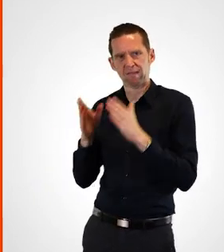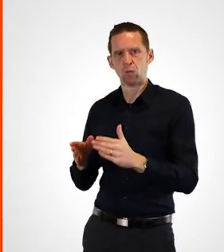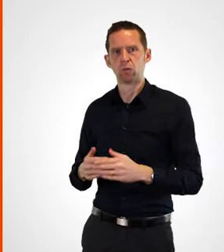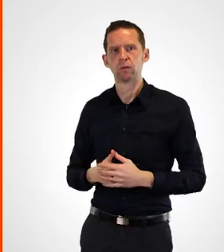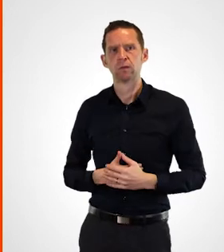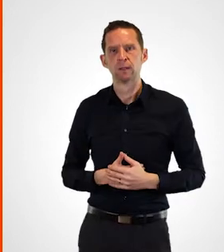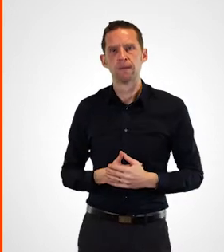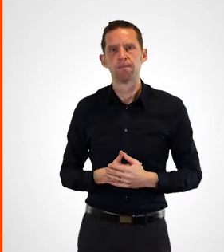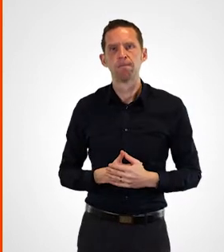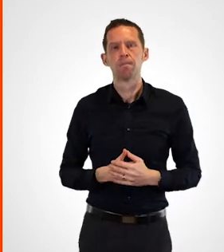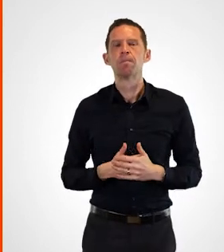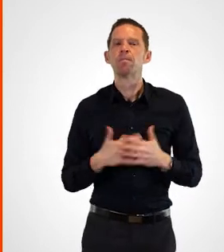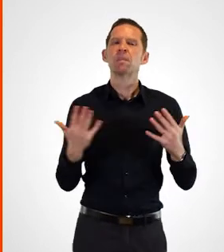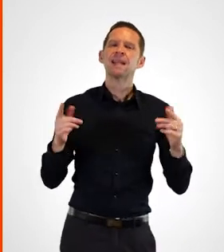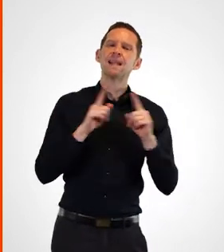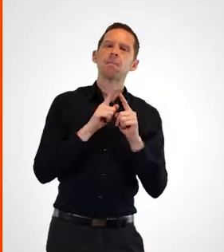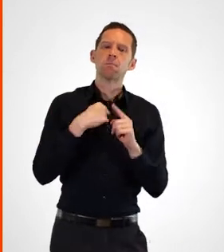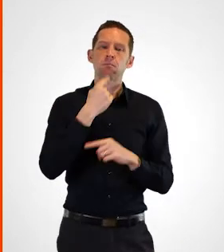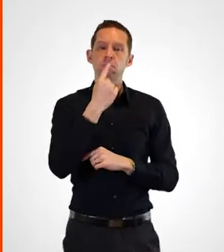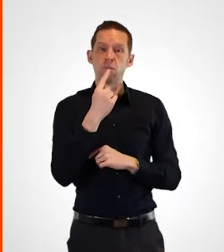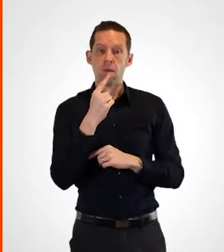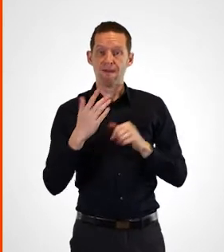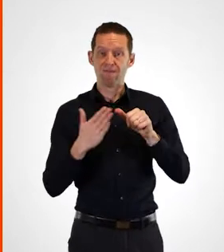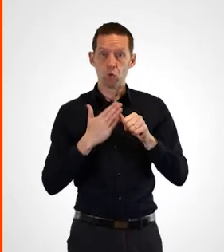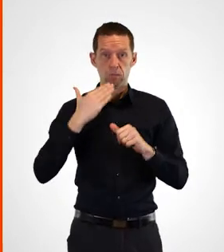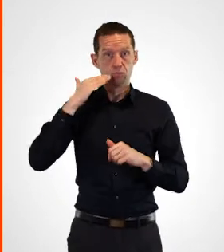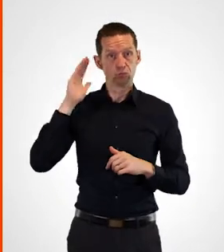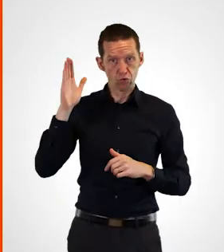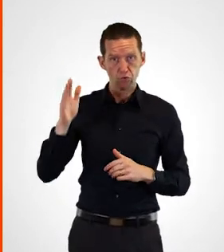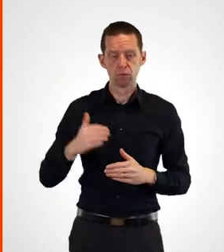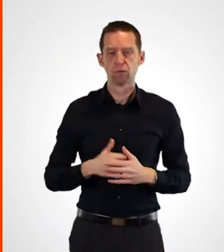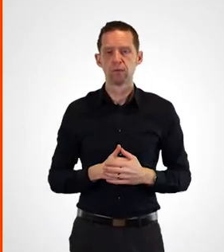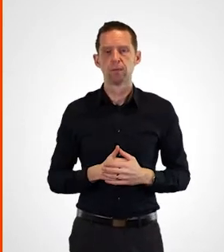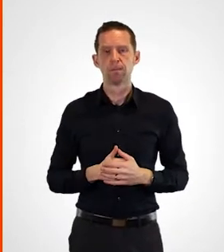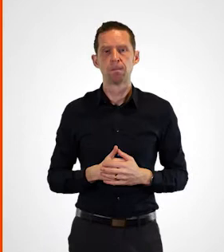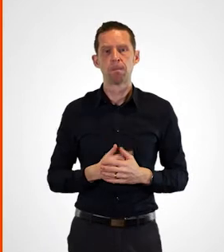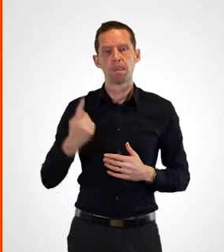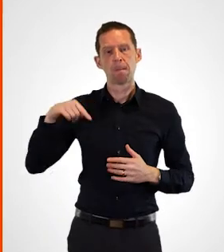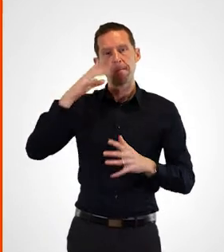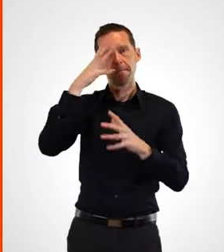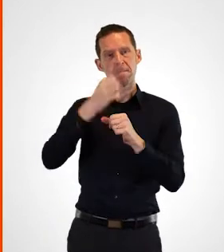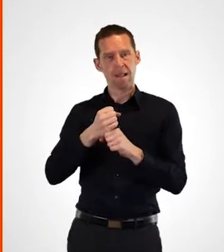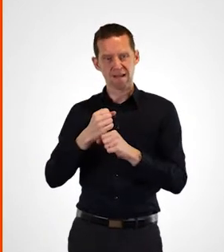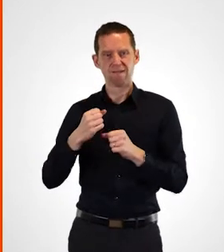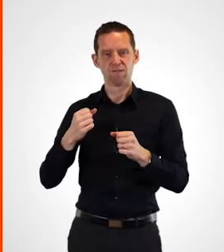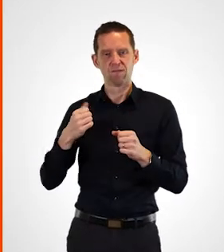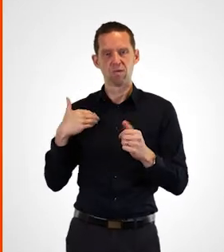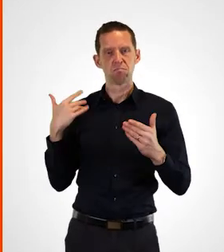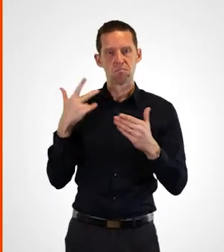So what we're going to appeal to, as we said in our first presentation, our belief and where we come from, and we'll just be really clear about that,